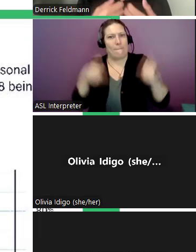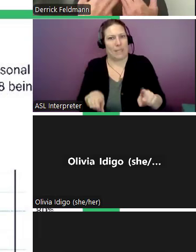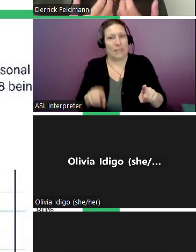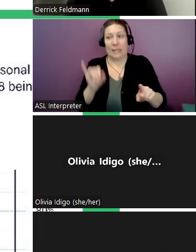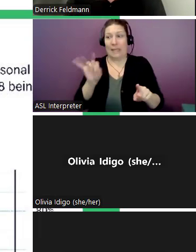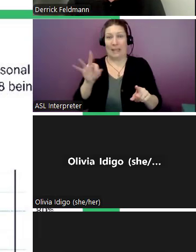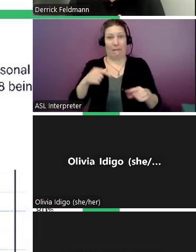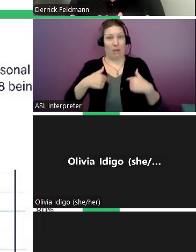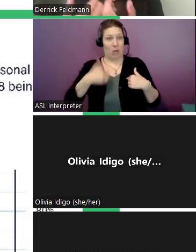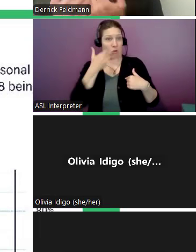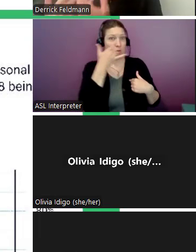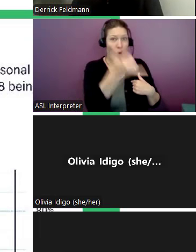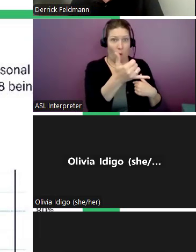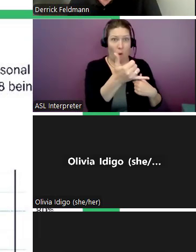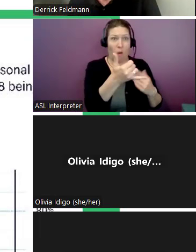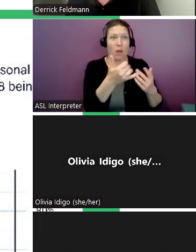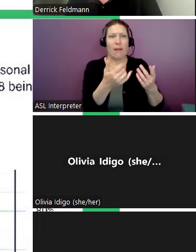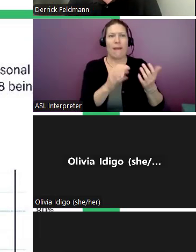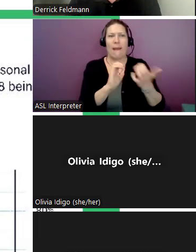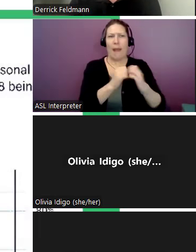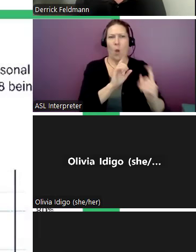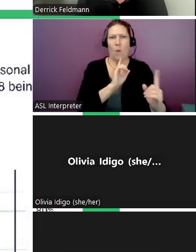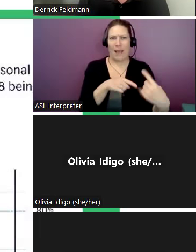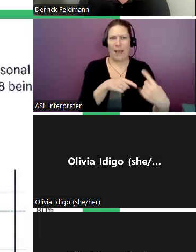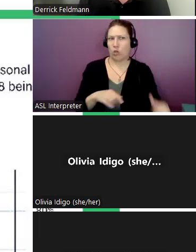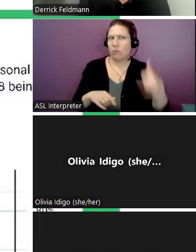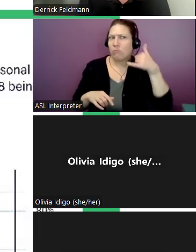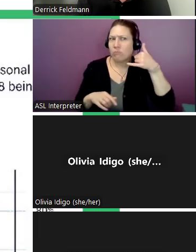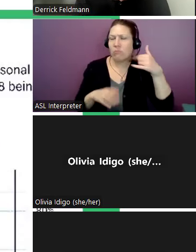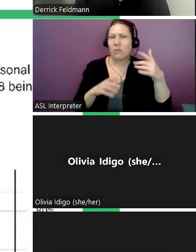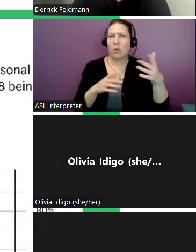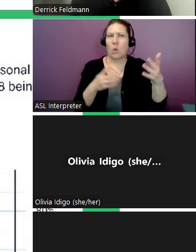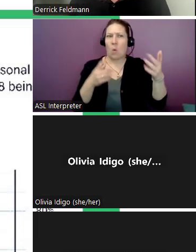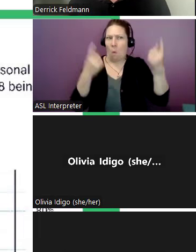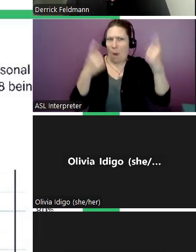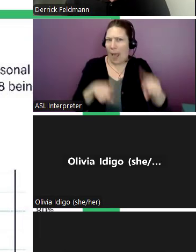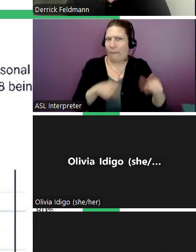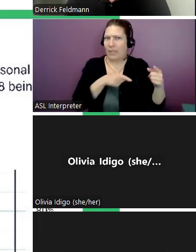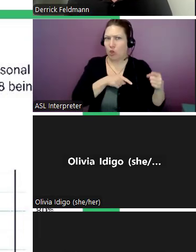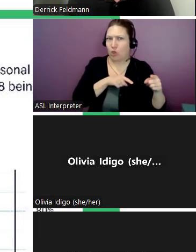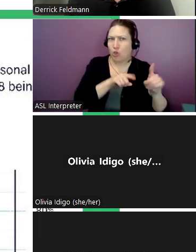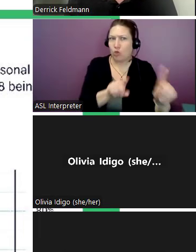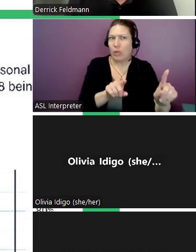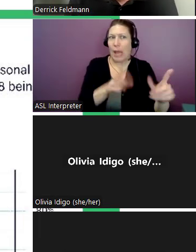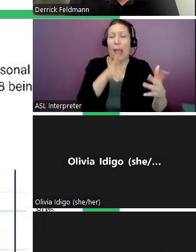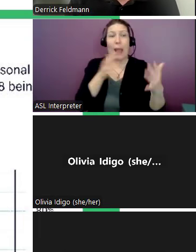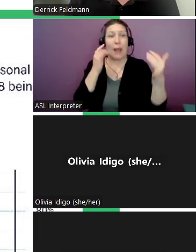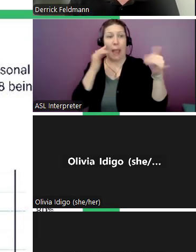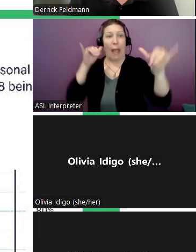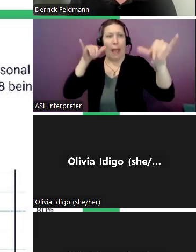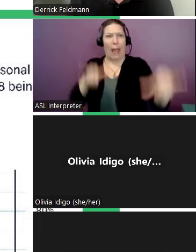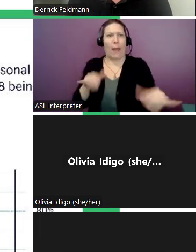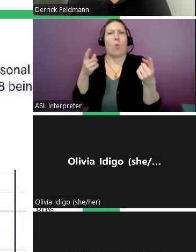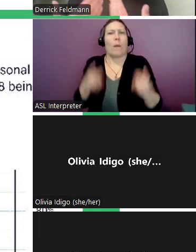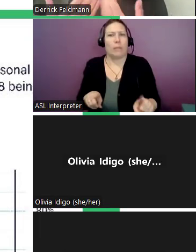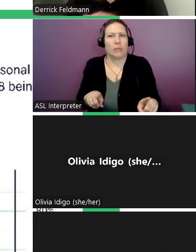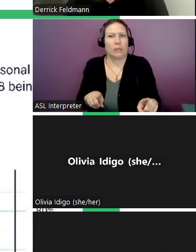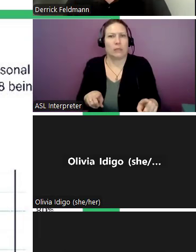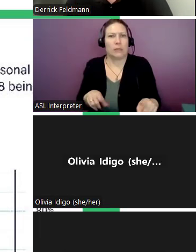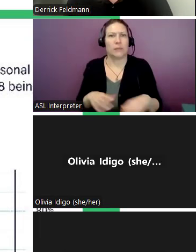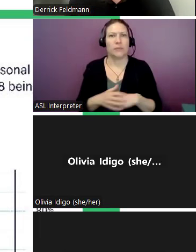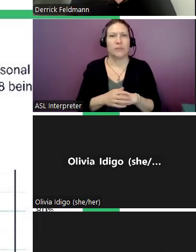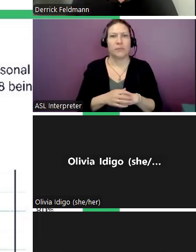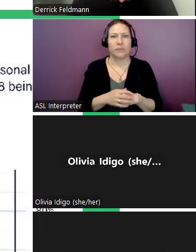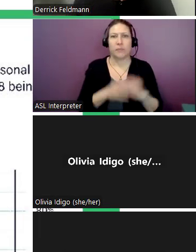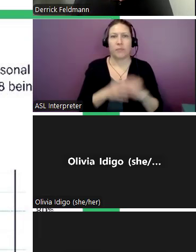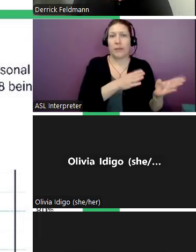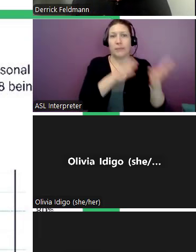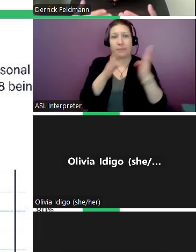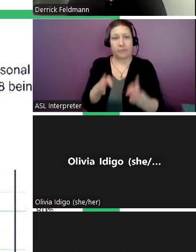during the call, and then what happens after too as well. They'd love to know that information is confidential because they think that's important.